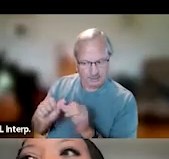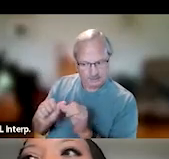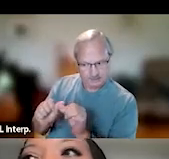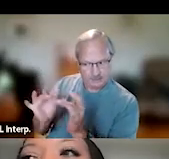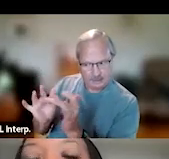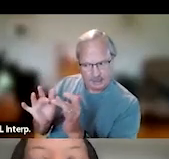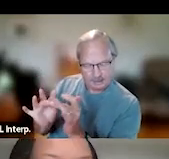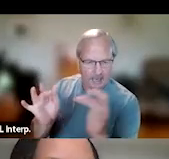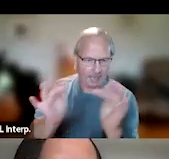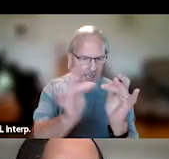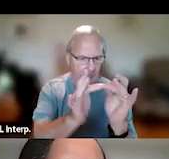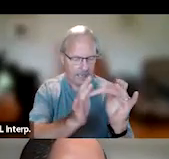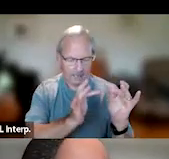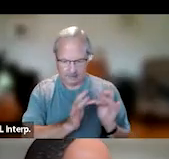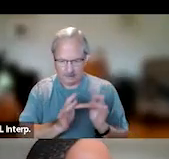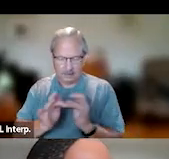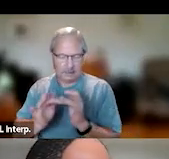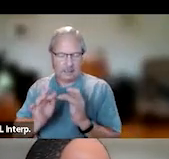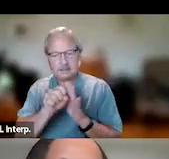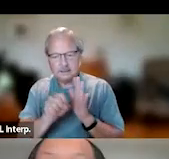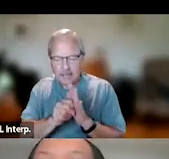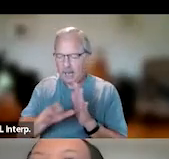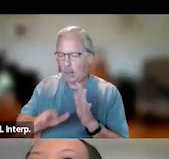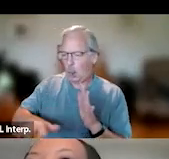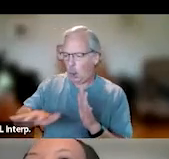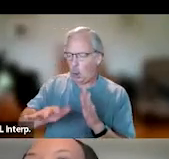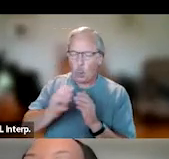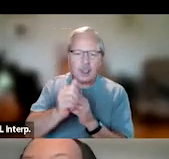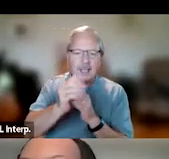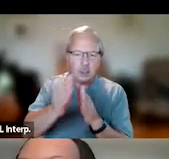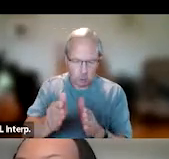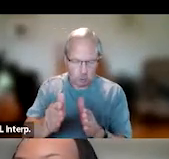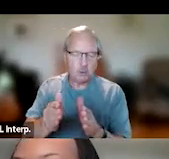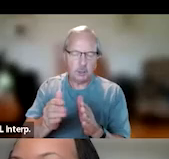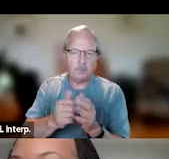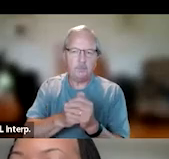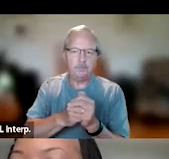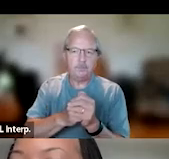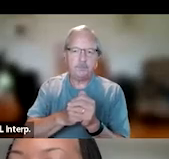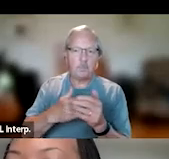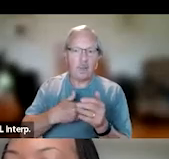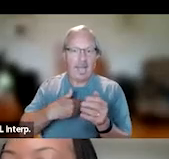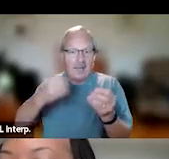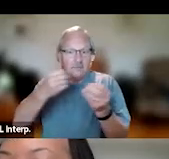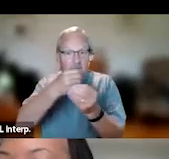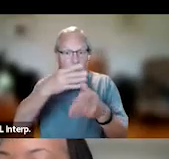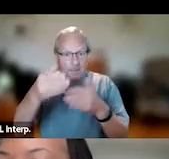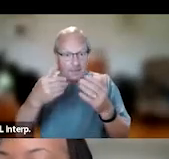Your state and local leaders will have information about the folks who've passed the course.